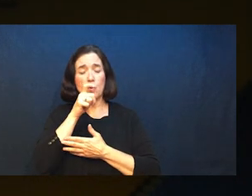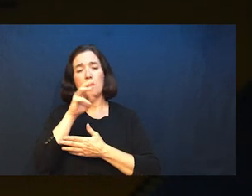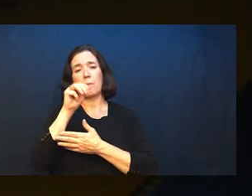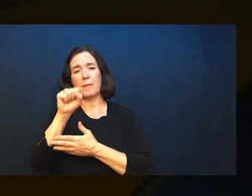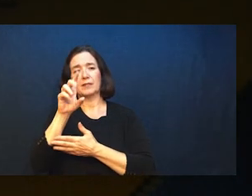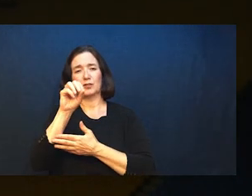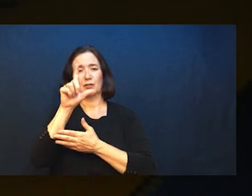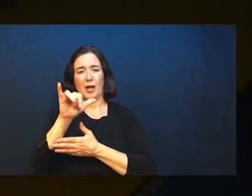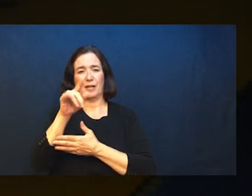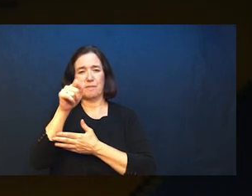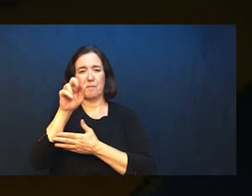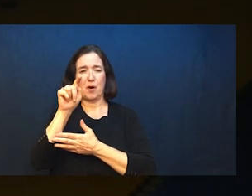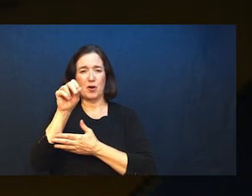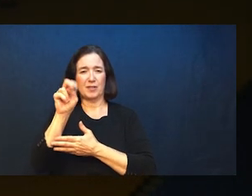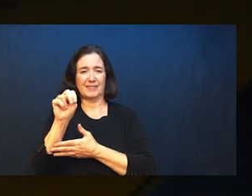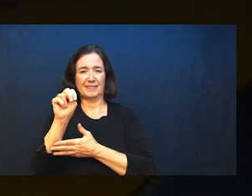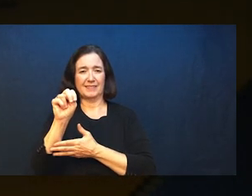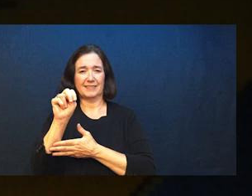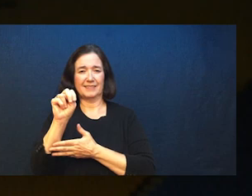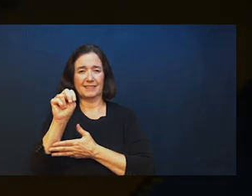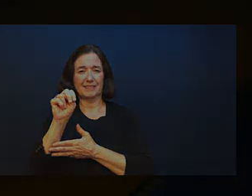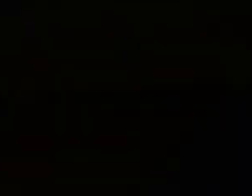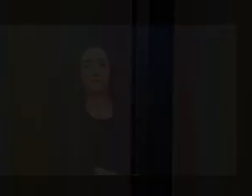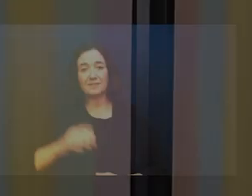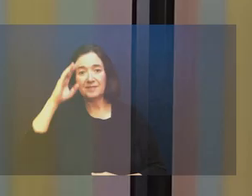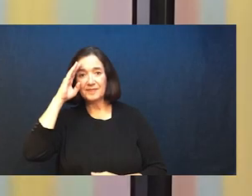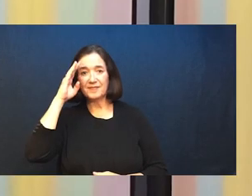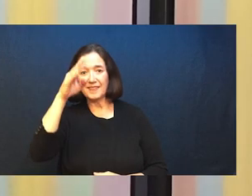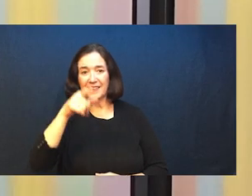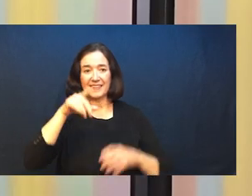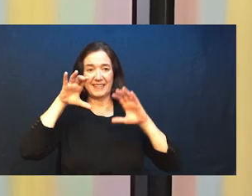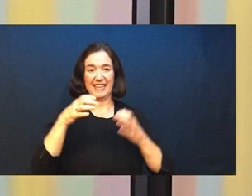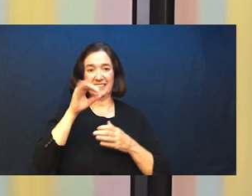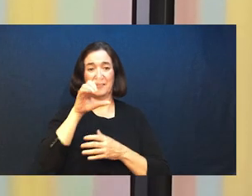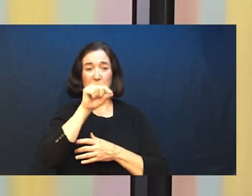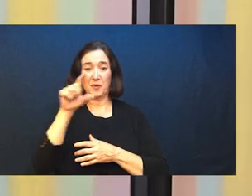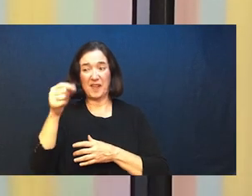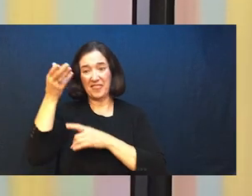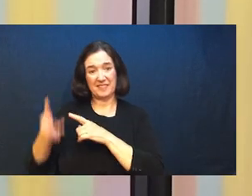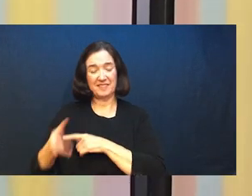at East Tennessee State University, Miss Dolly Parton. Well hey there, Class of 2020. It's me, Dolly.